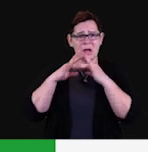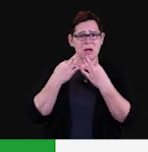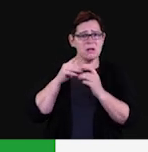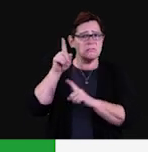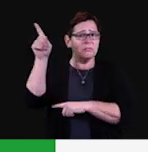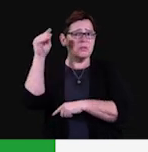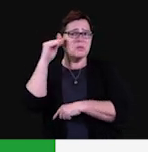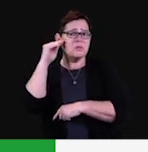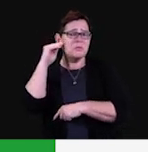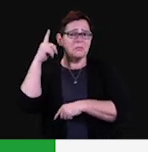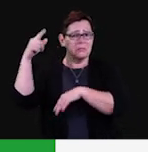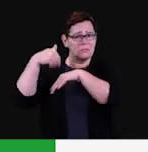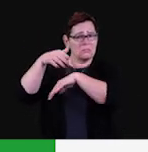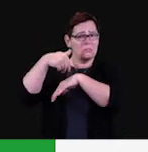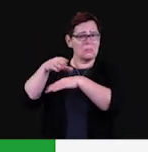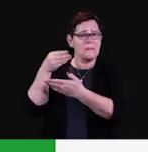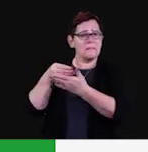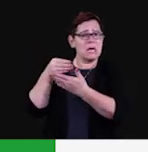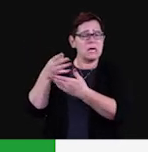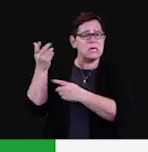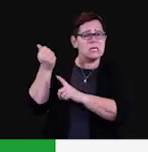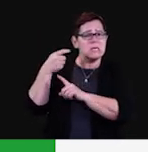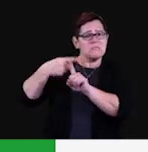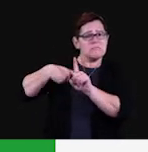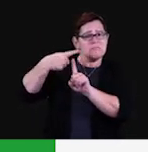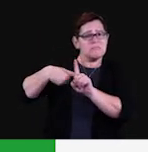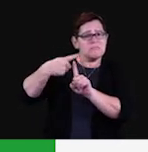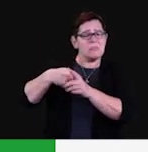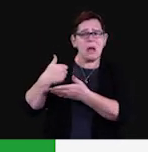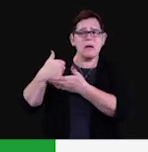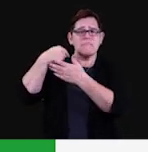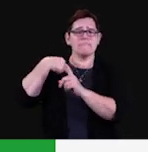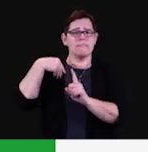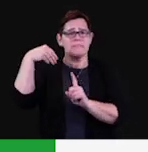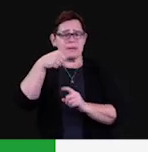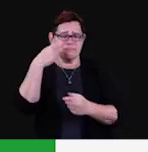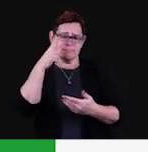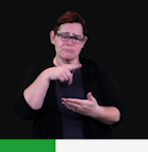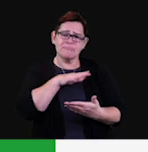month to help me pay for my studies. Should I report this amount as income?